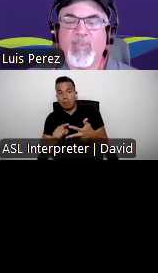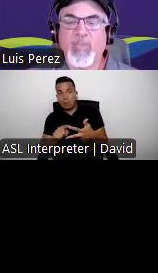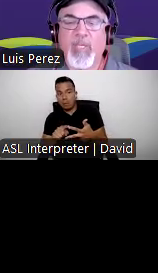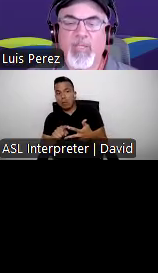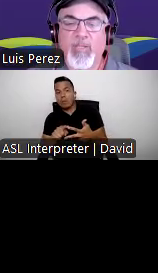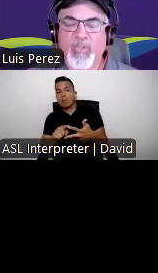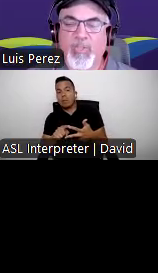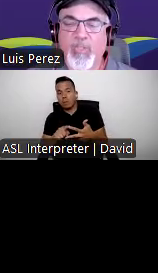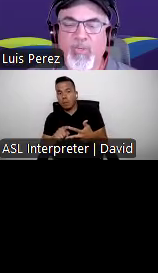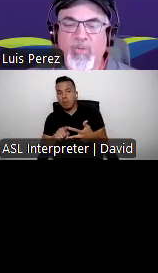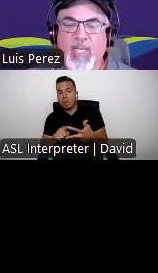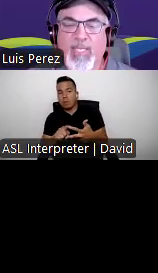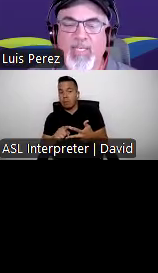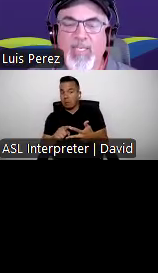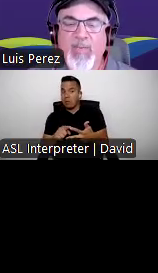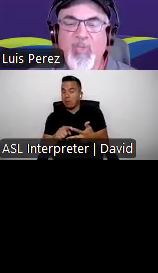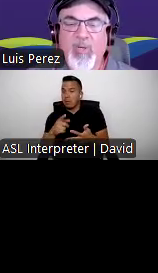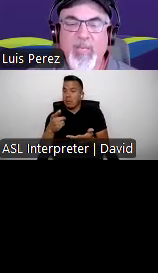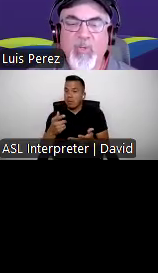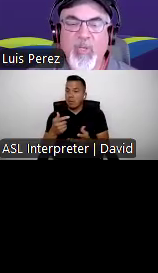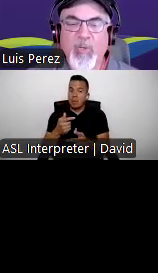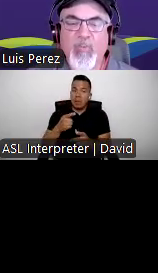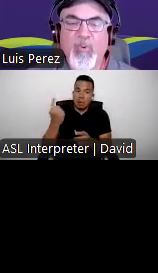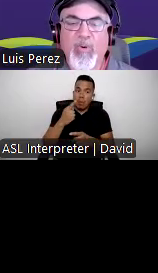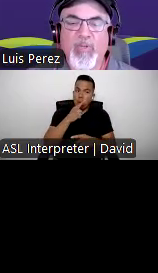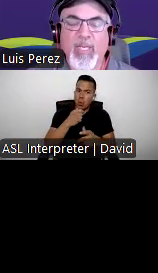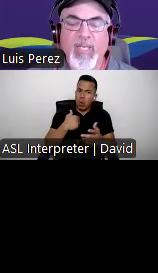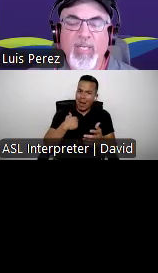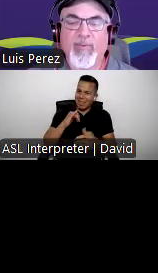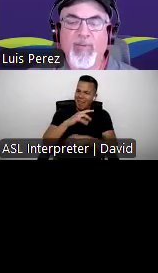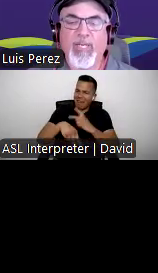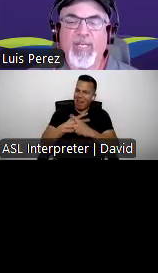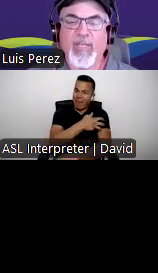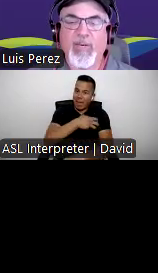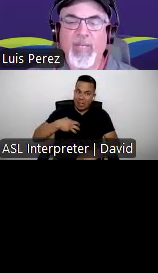So they don't just know a lot, but they're able to learn more. They love learning, and they're